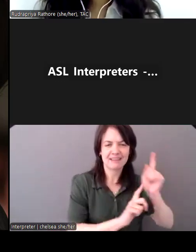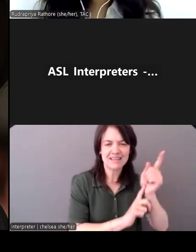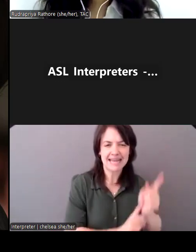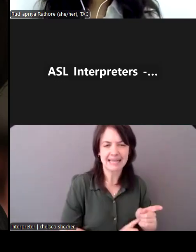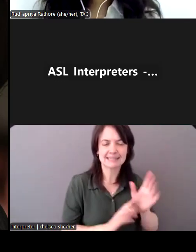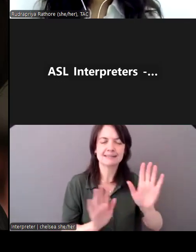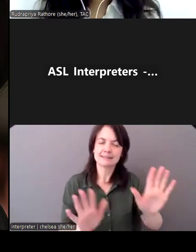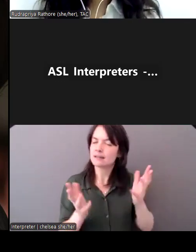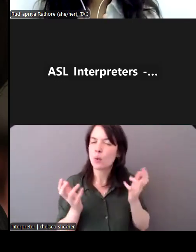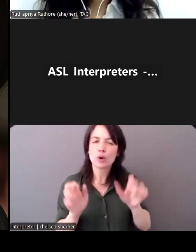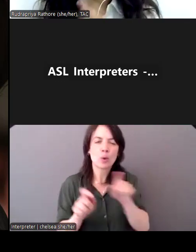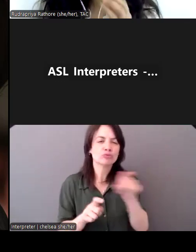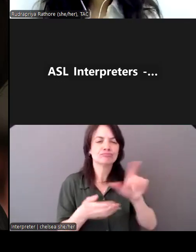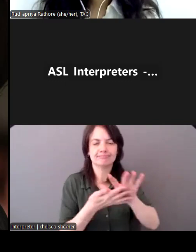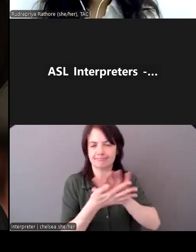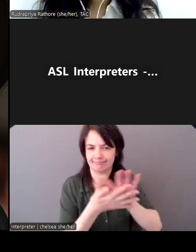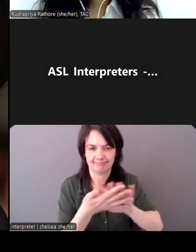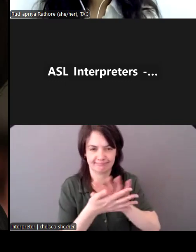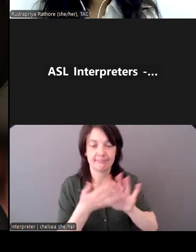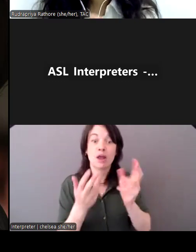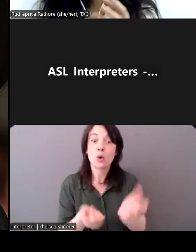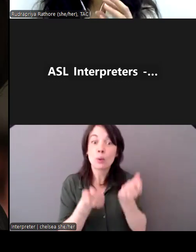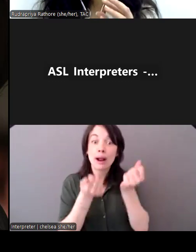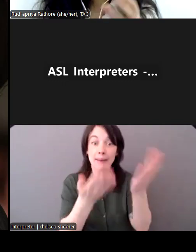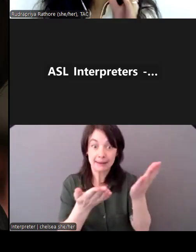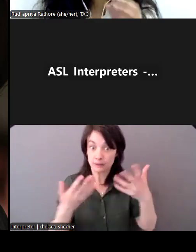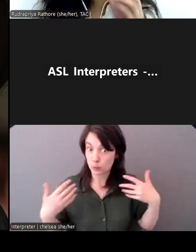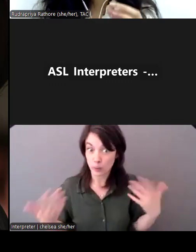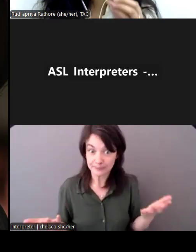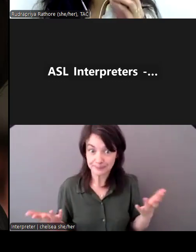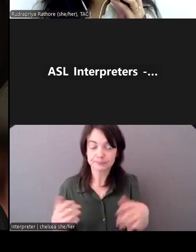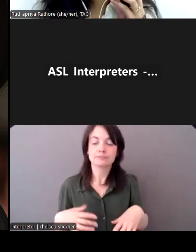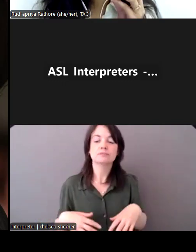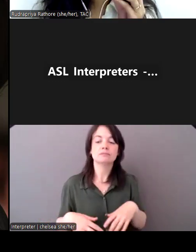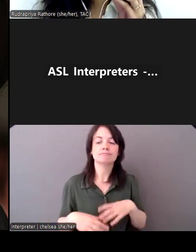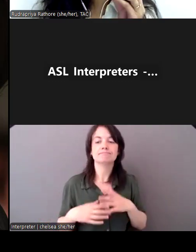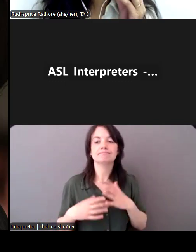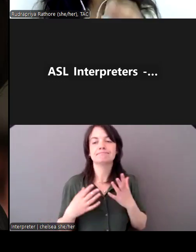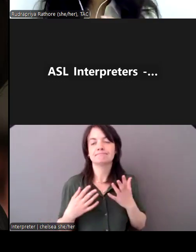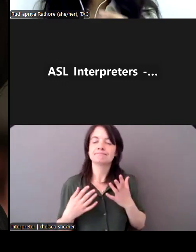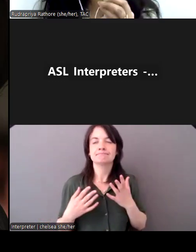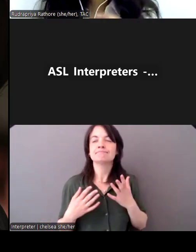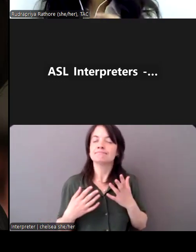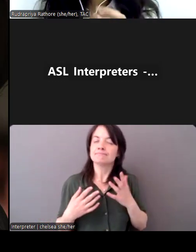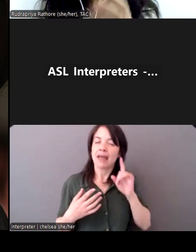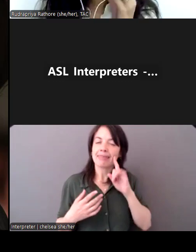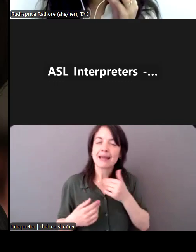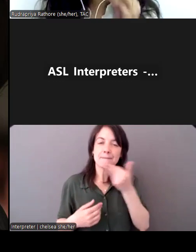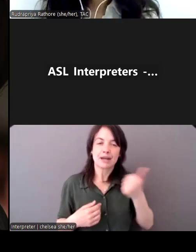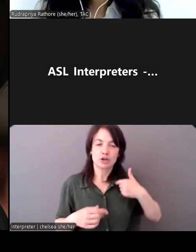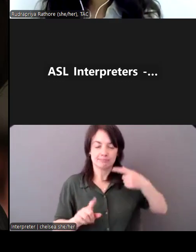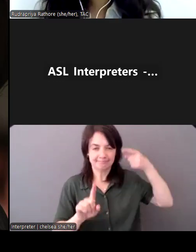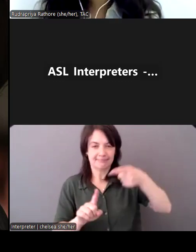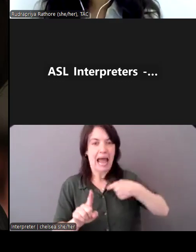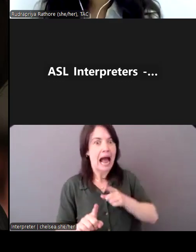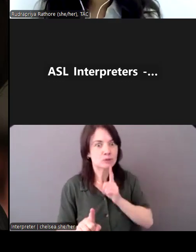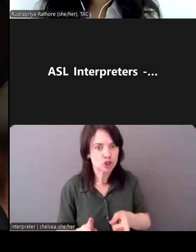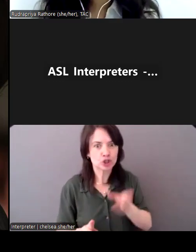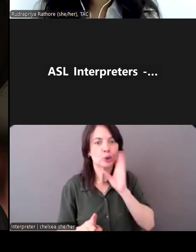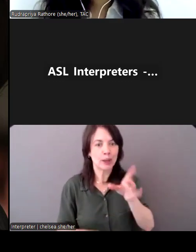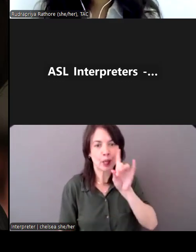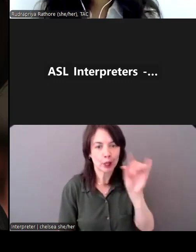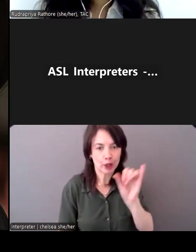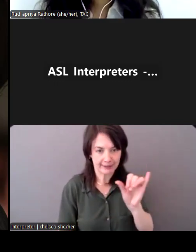want to do and so I recommend just being being certain to sound intentional in your application